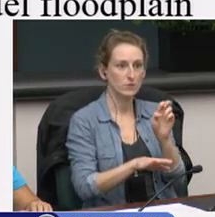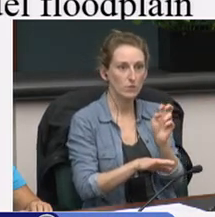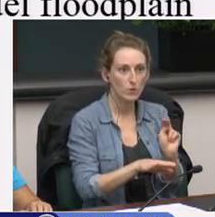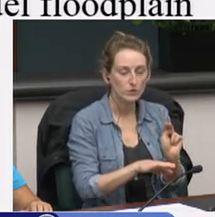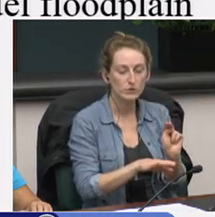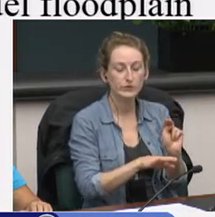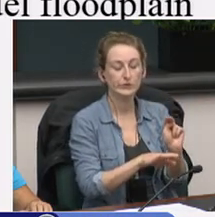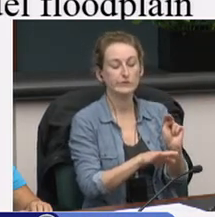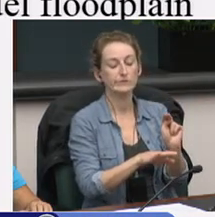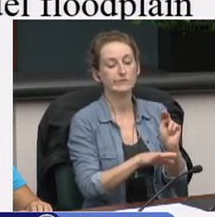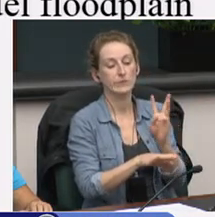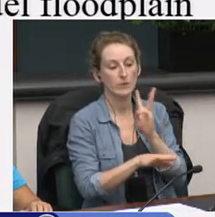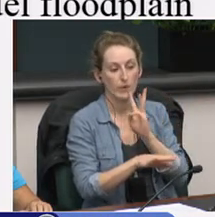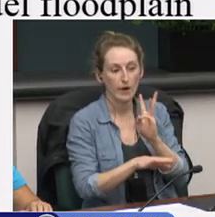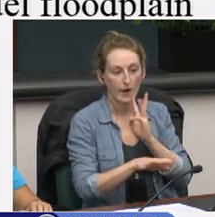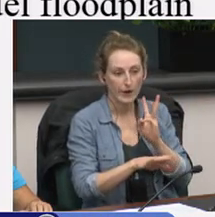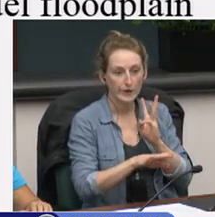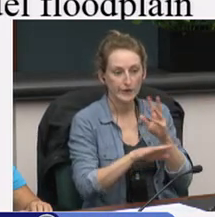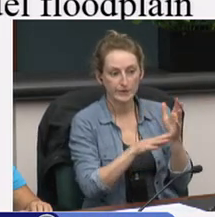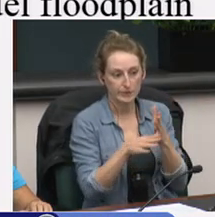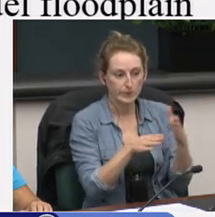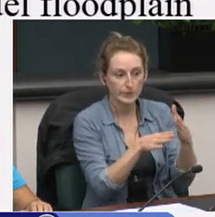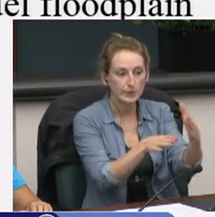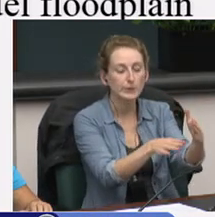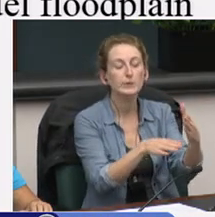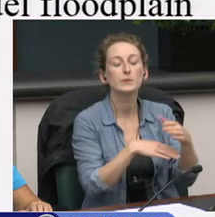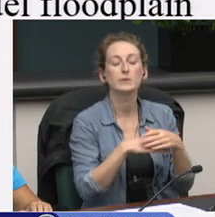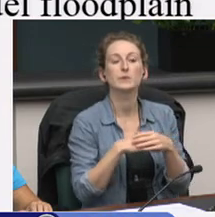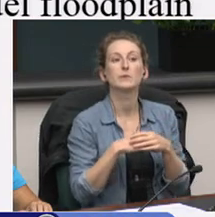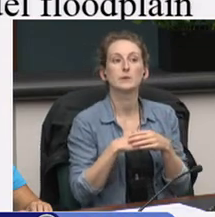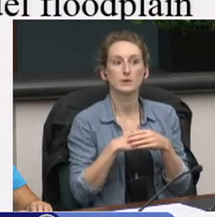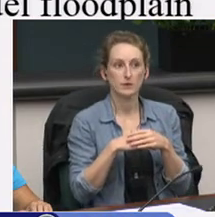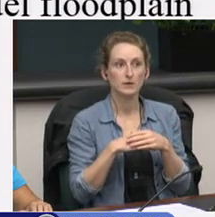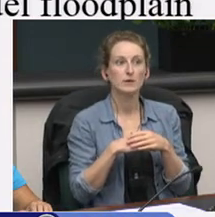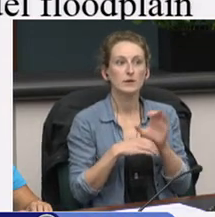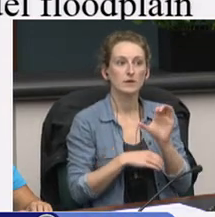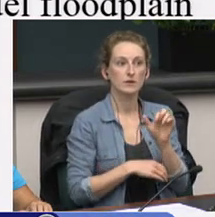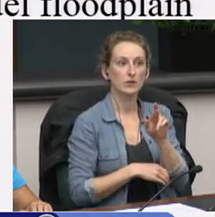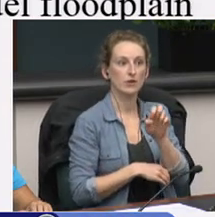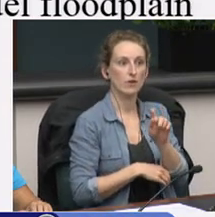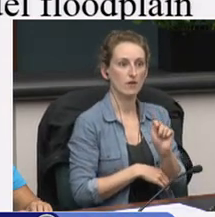buffers karst geology and wetlands many of these have been updated to align with